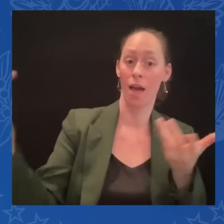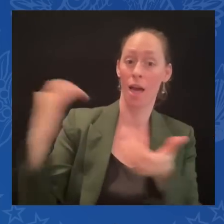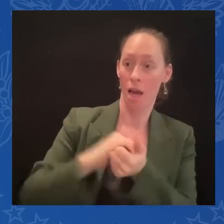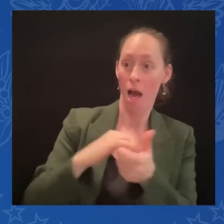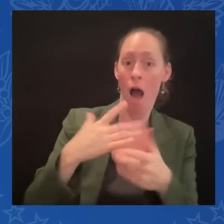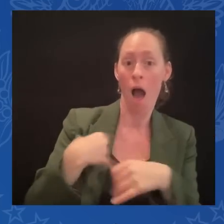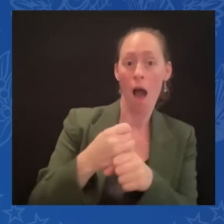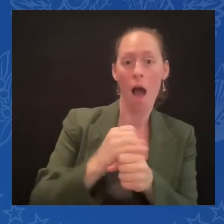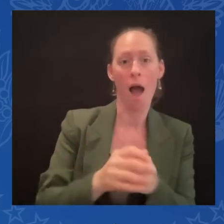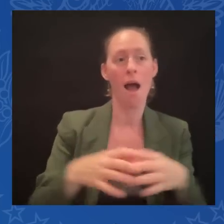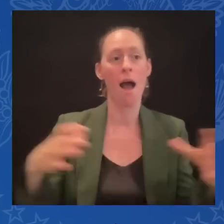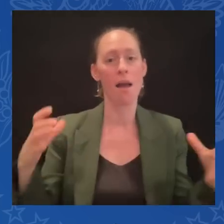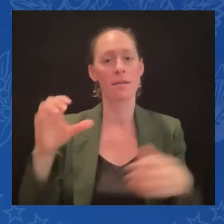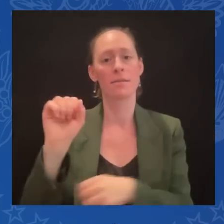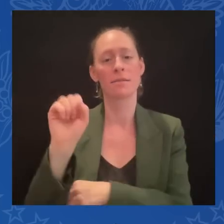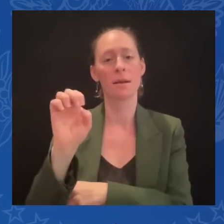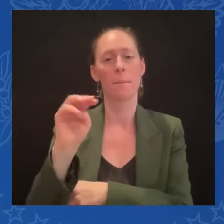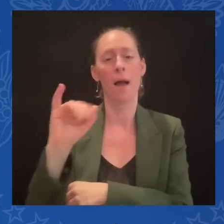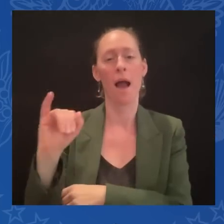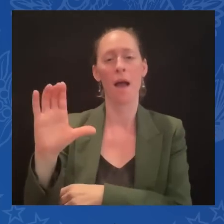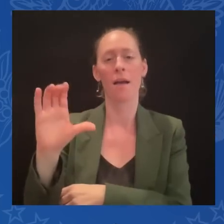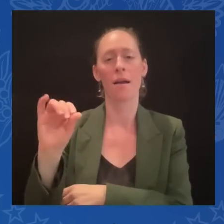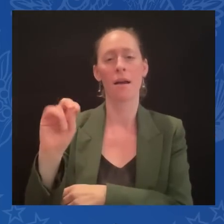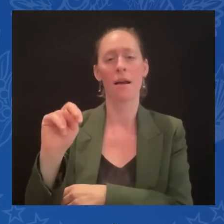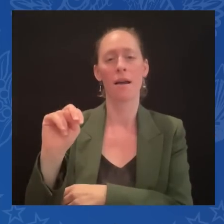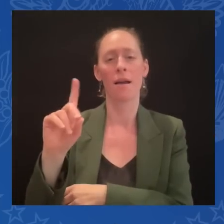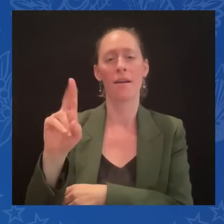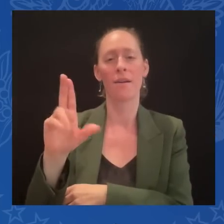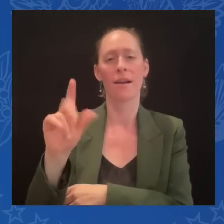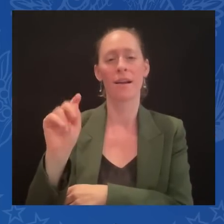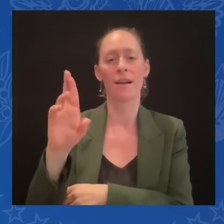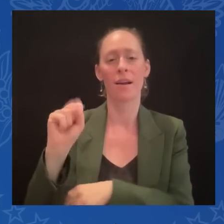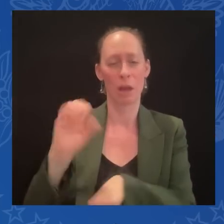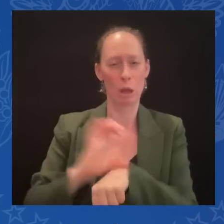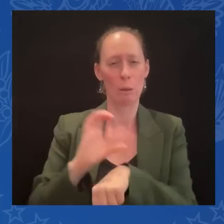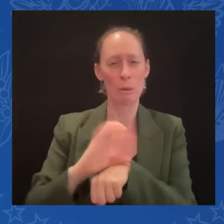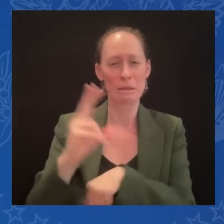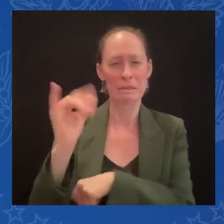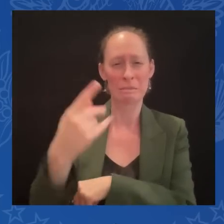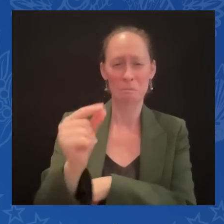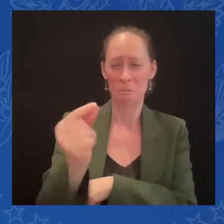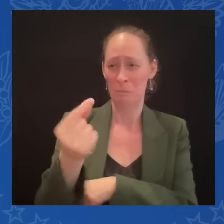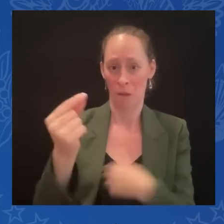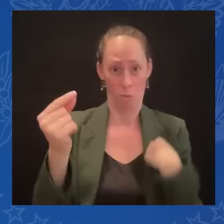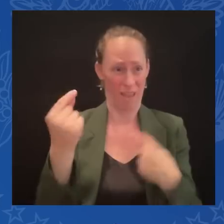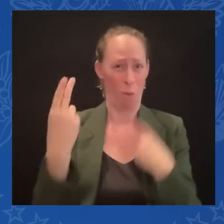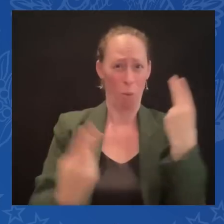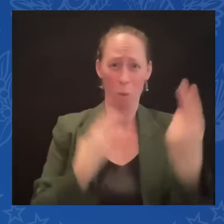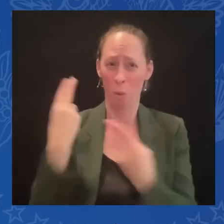from your cellphone to automobiles and refrigerators to the most sophisticated weapons systems. They need these.